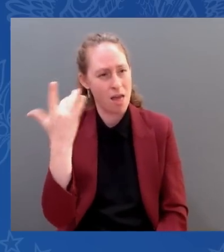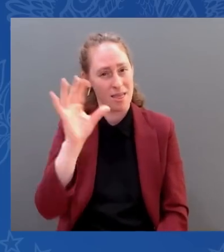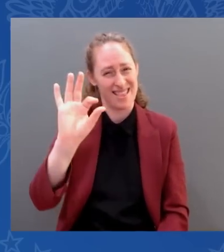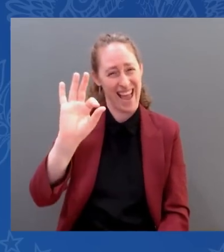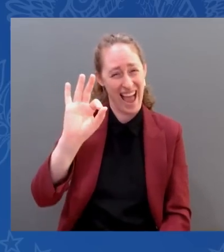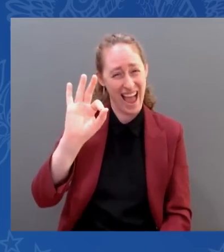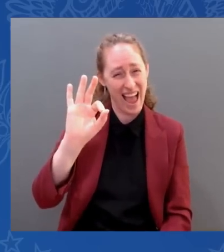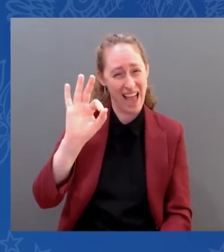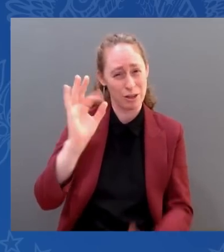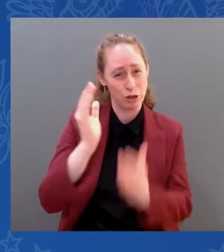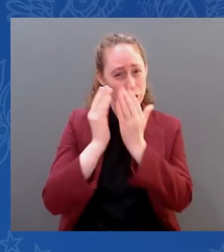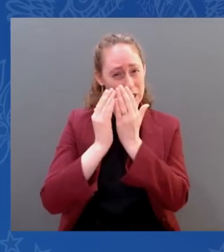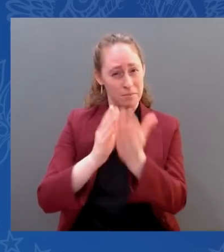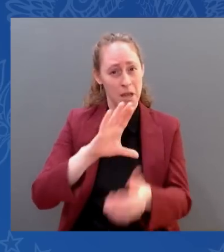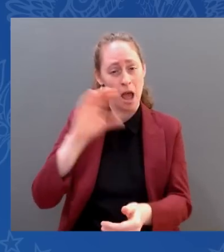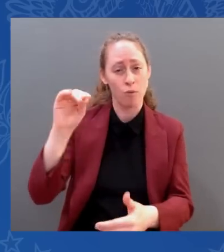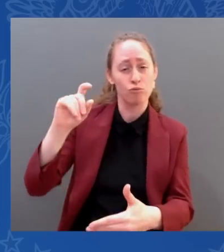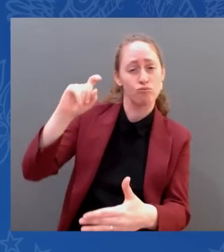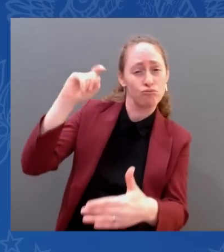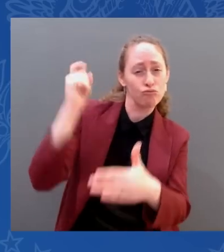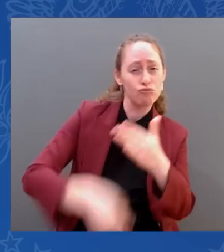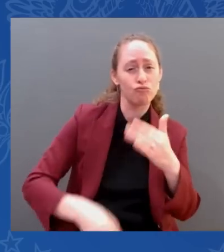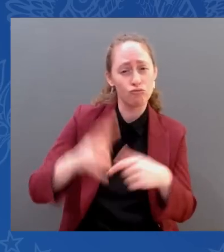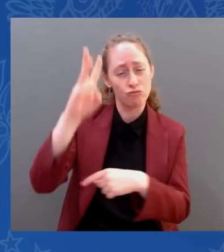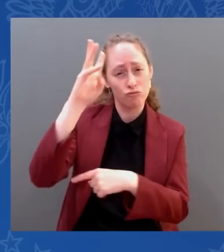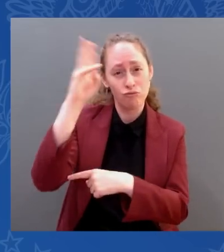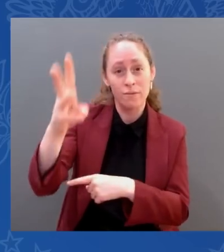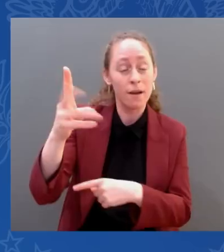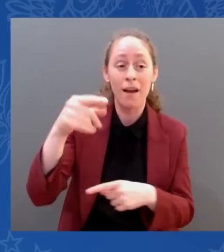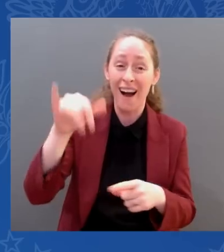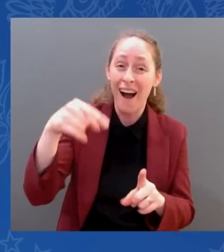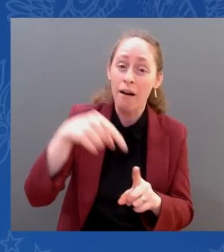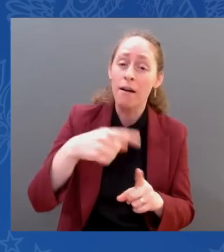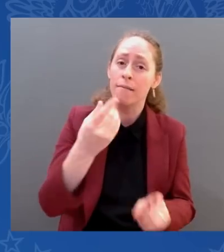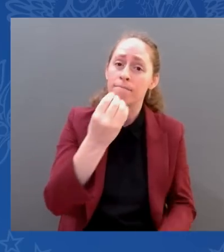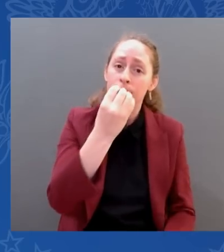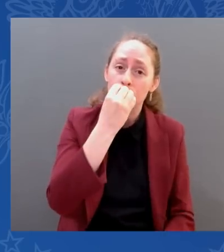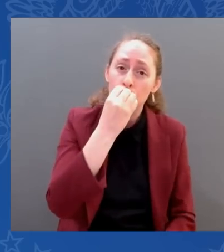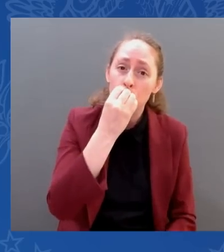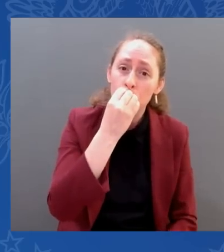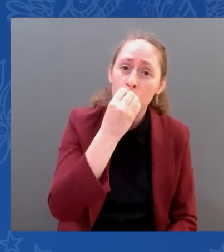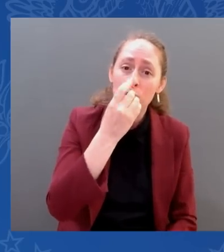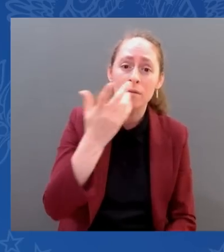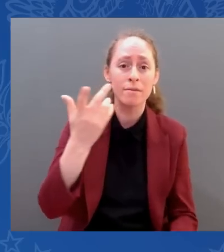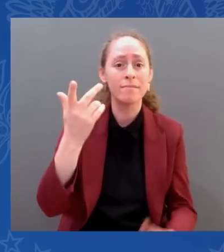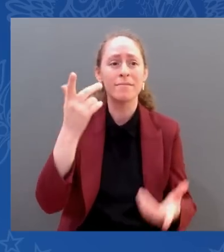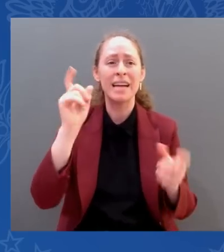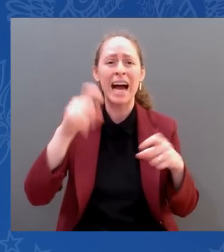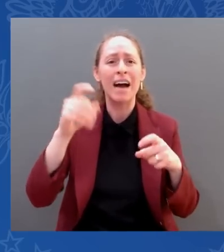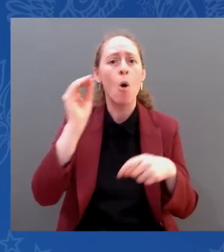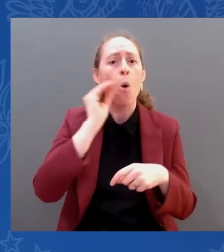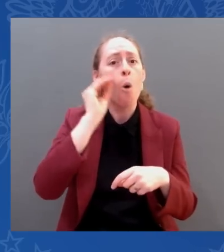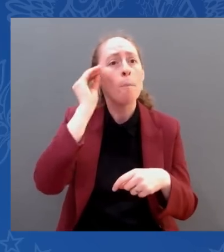to what you're having to drive, to what you're -- with what you need in your home is related to supply chains